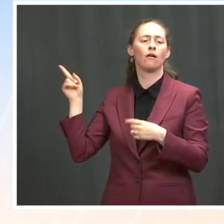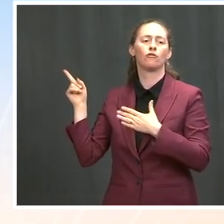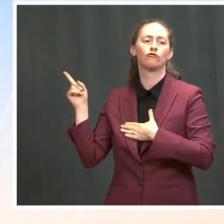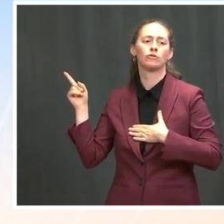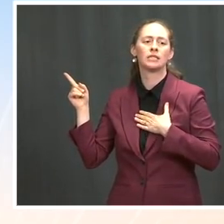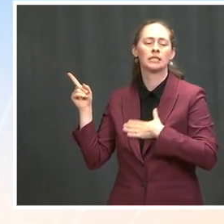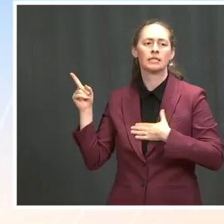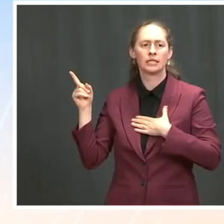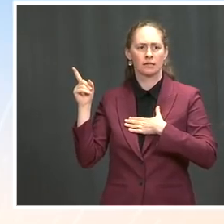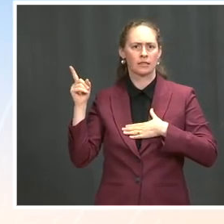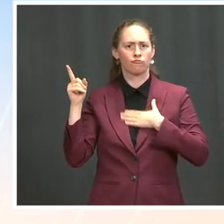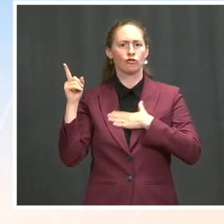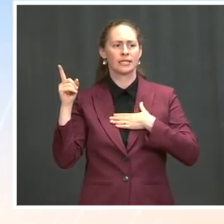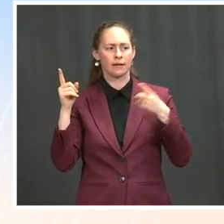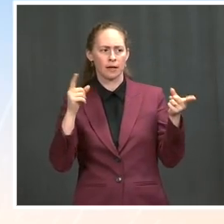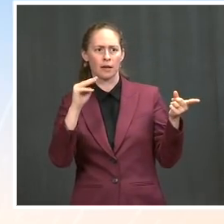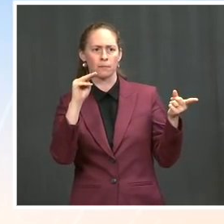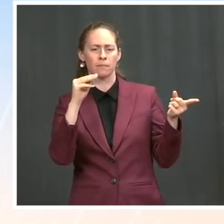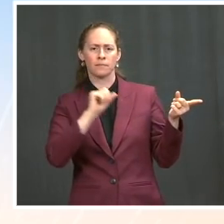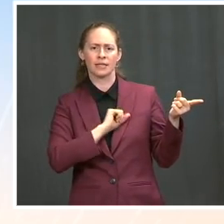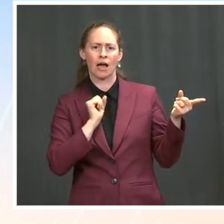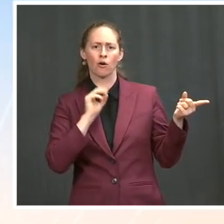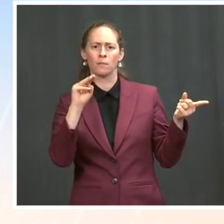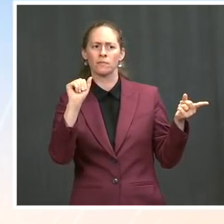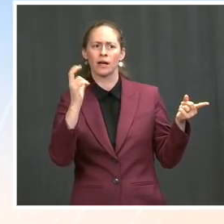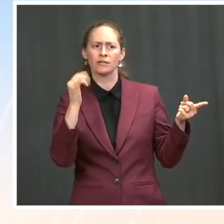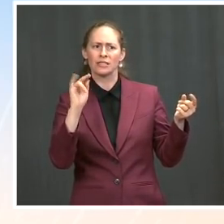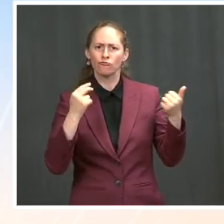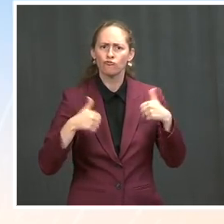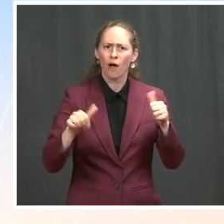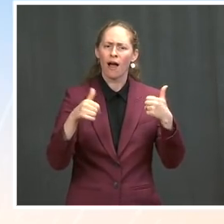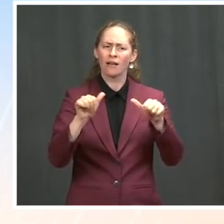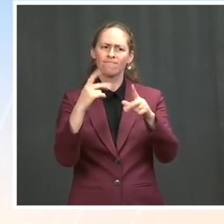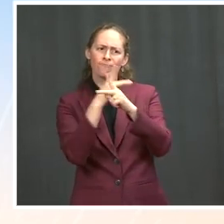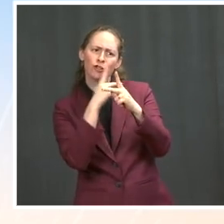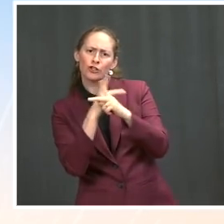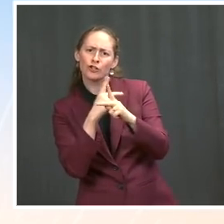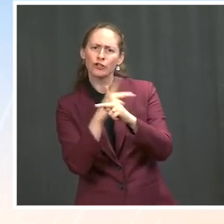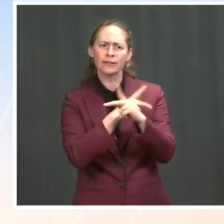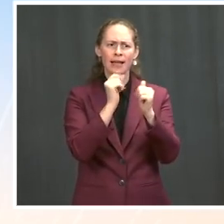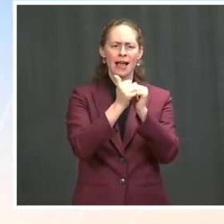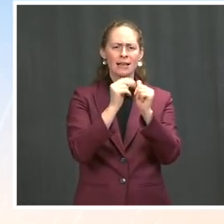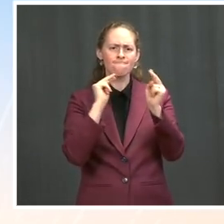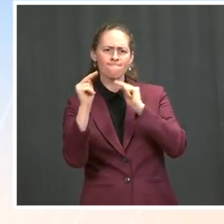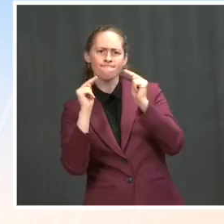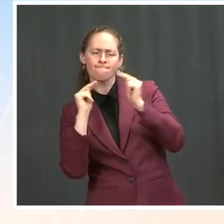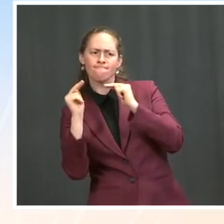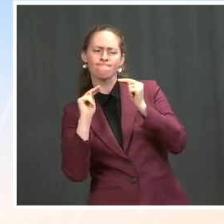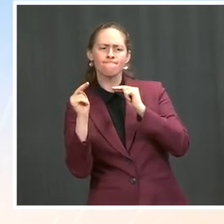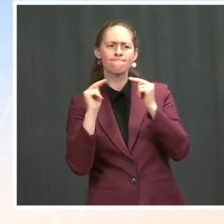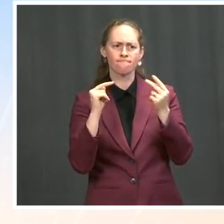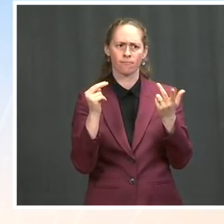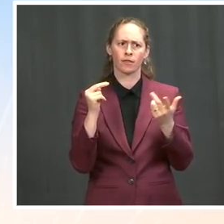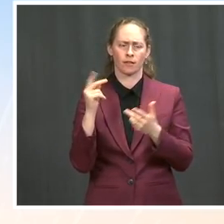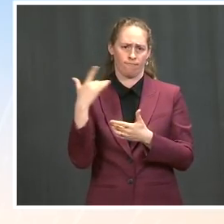and others to continue to make progress on voting rights, which he feels is a huge priority. Go ahead. The Press: Some quick follow-ups on things